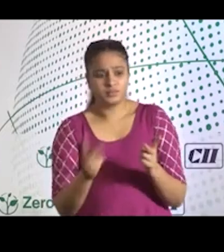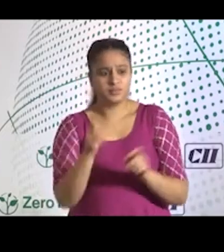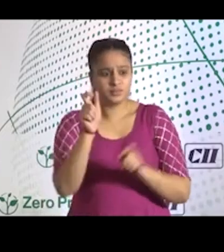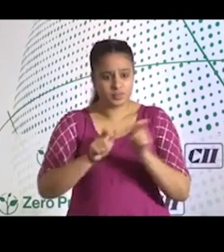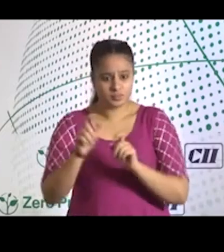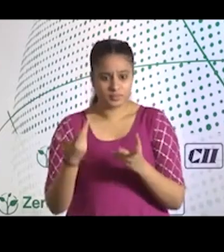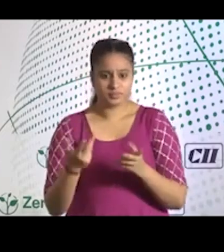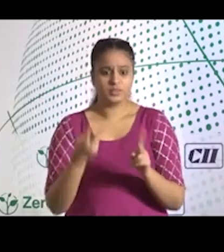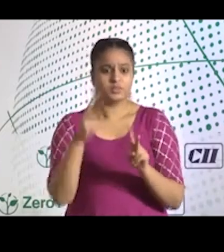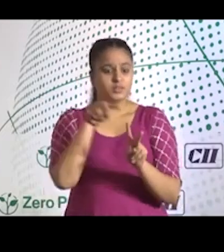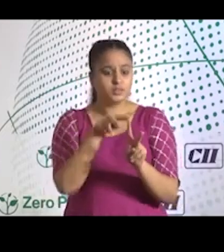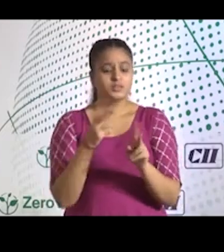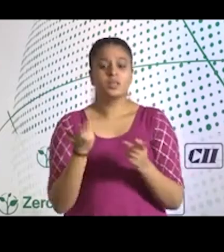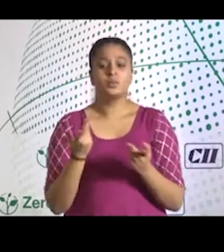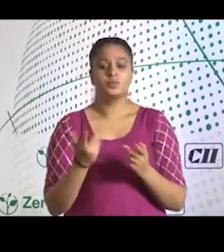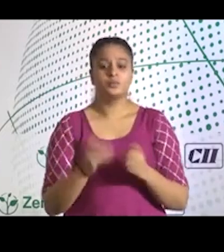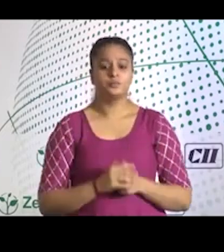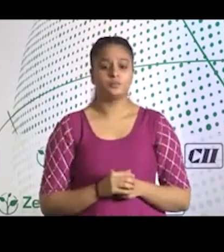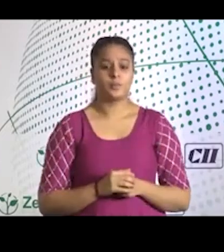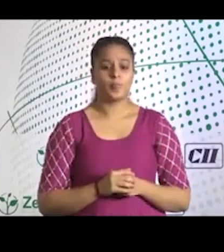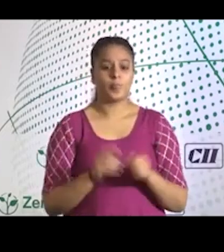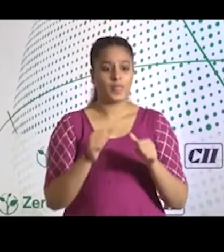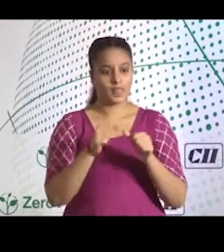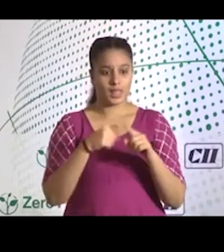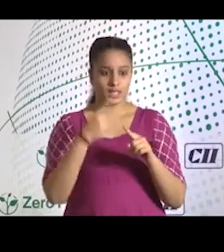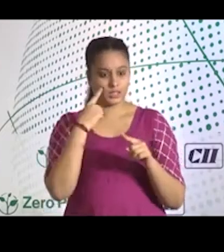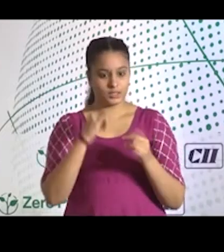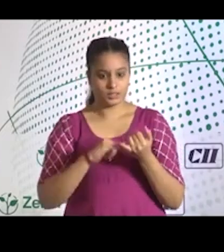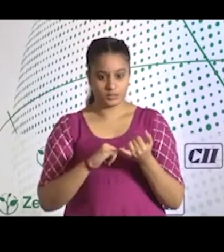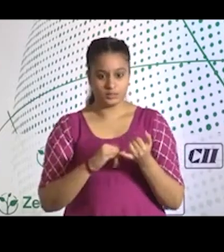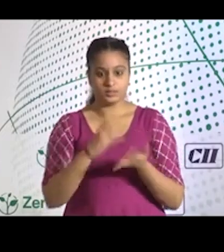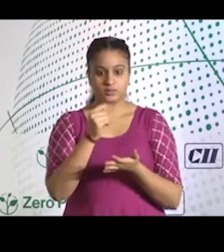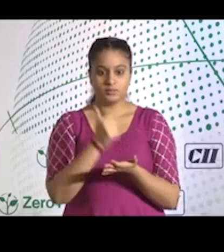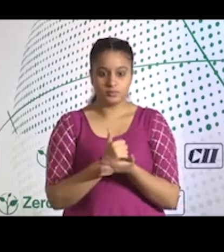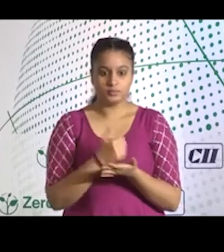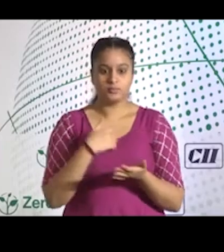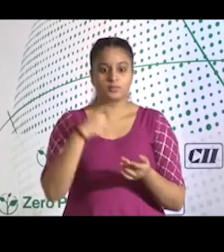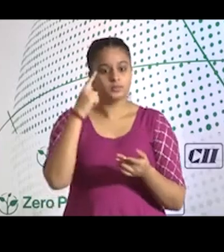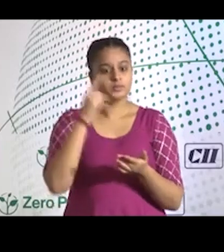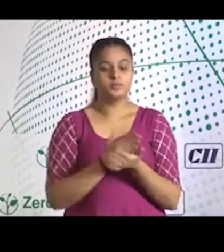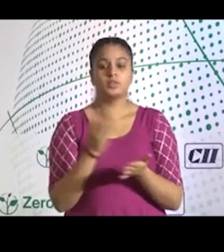So at Axis Bank, we truly believe that we need to contribute more towards